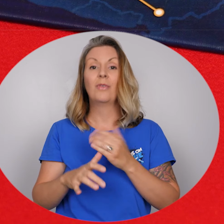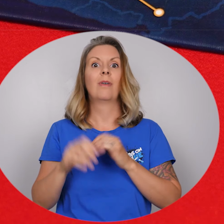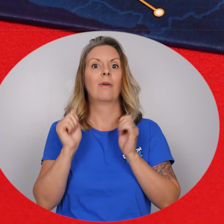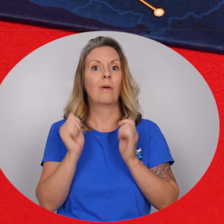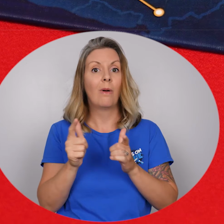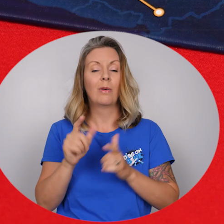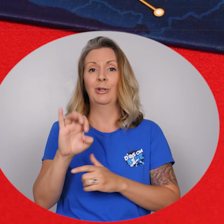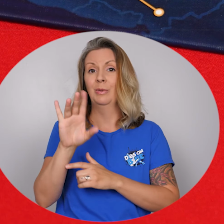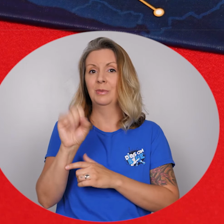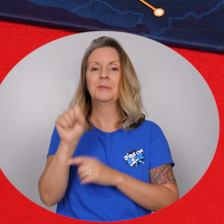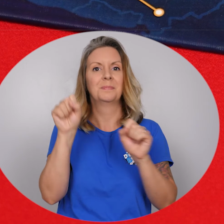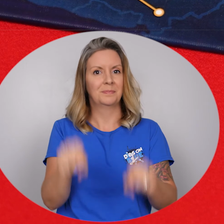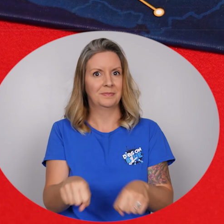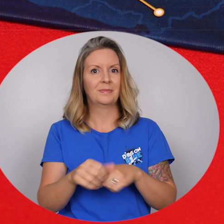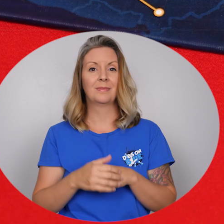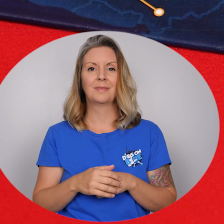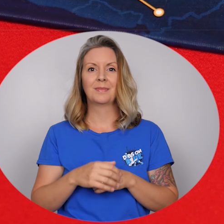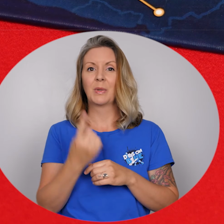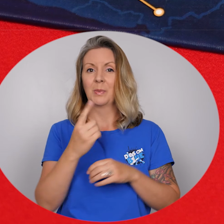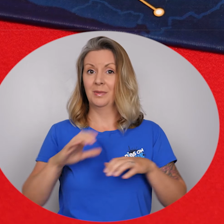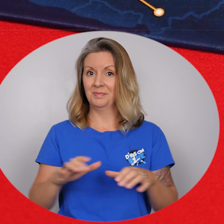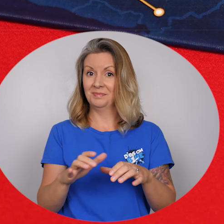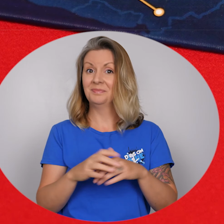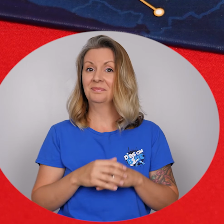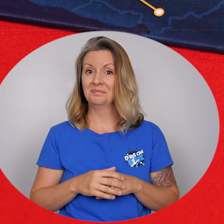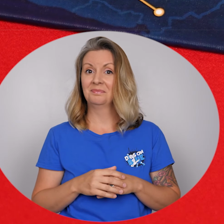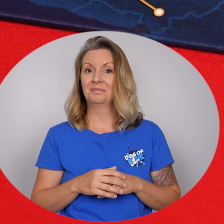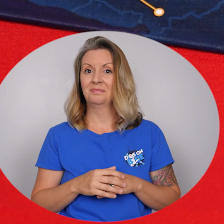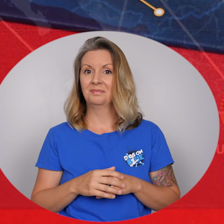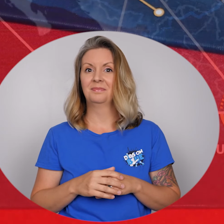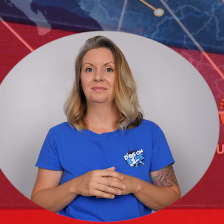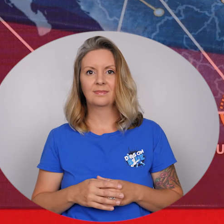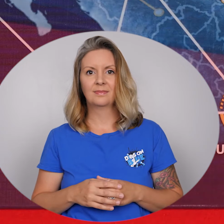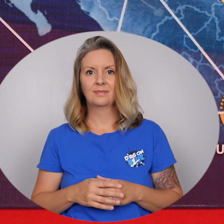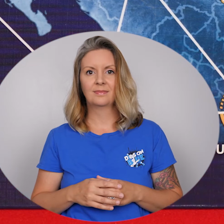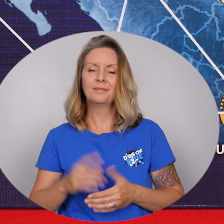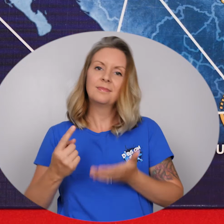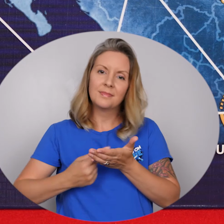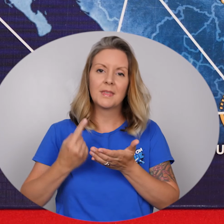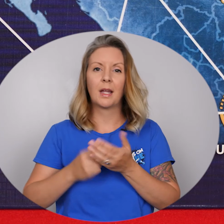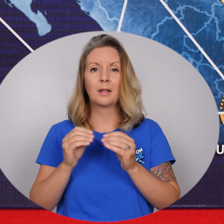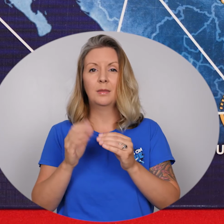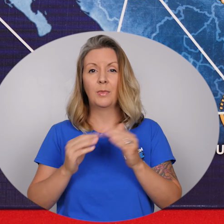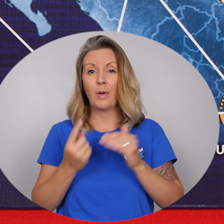you remove all cubes of that color with that single action. Sometimes more than one disease